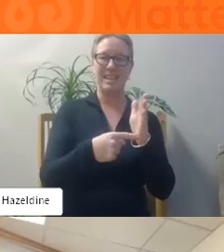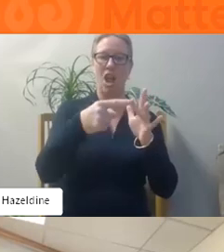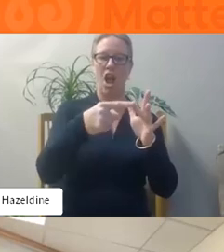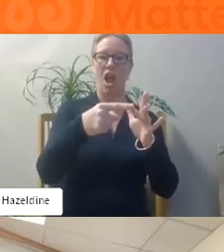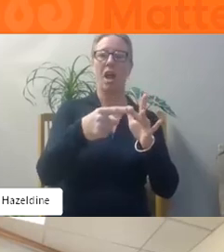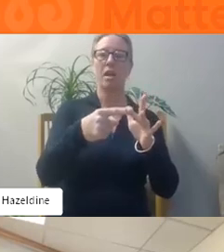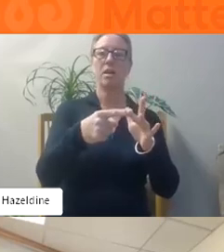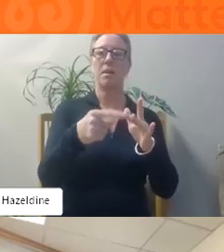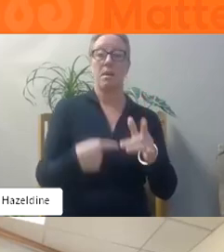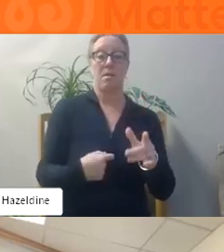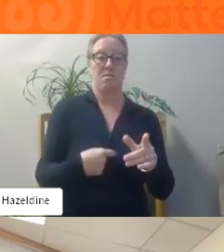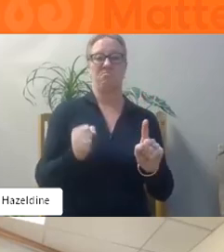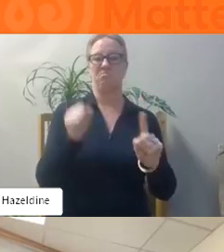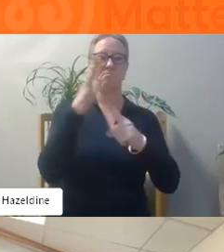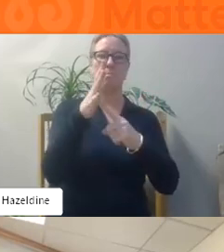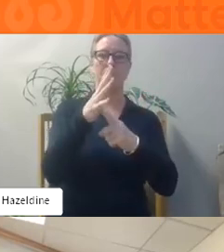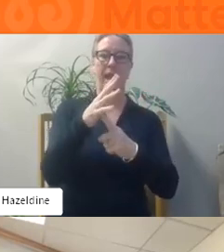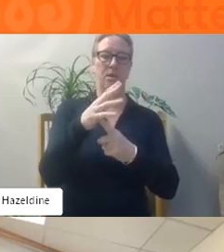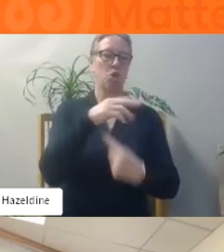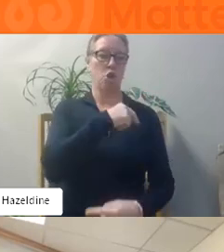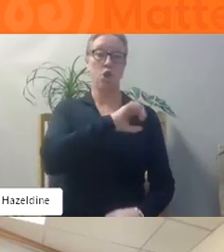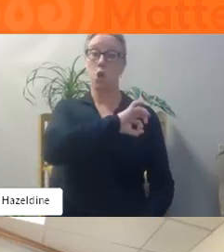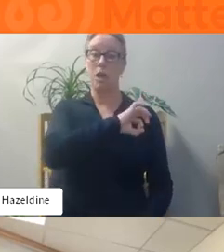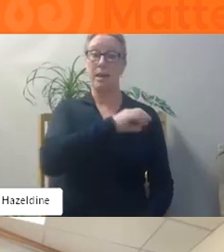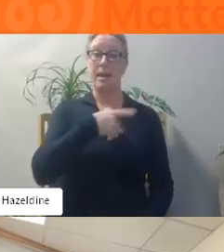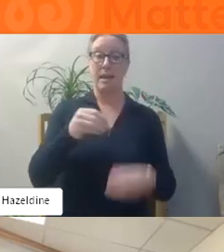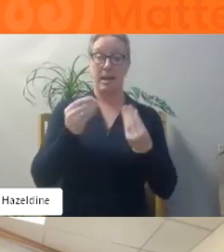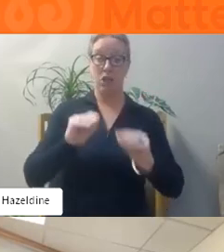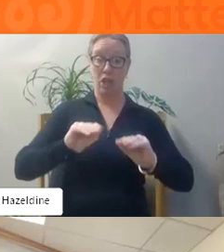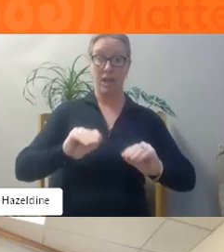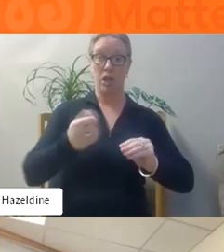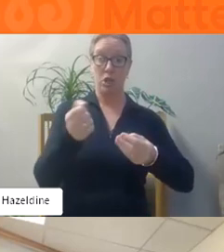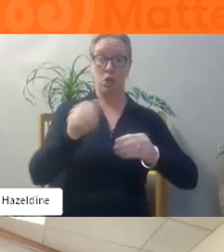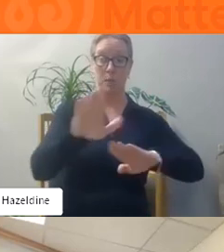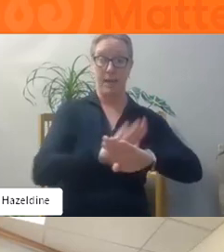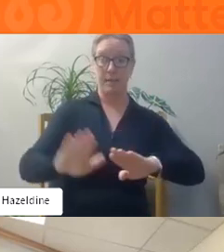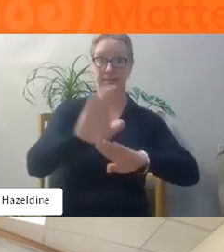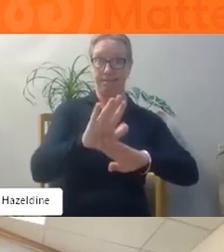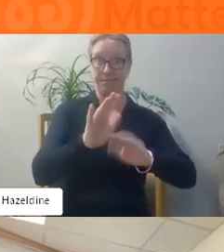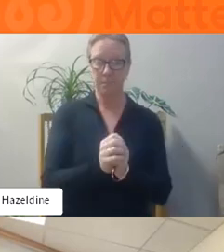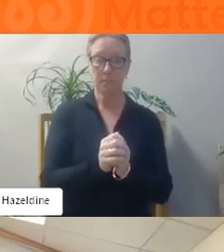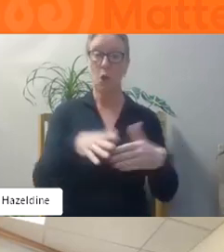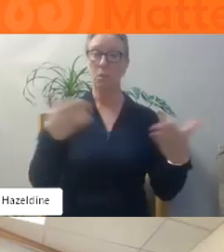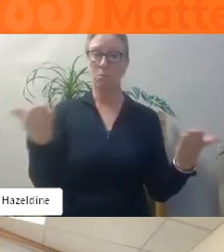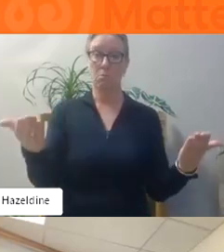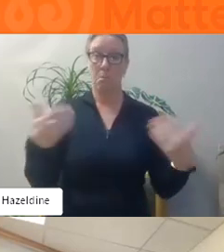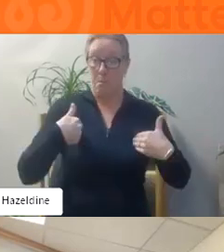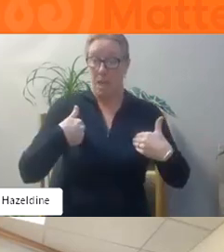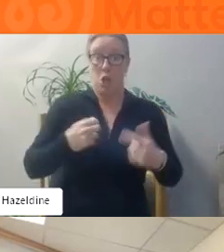in education in New Zealand. So where has my journey been in the